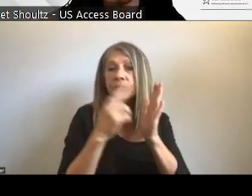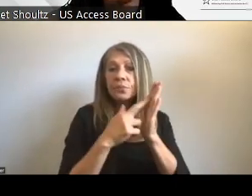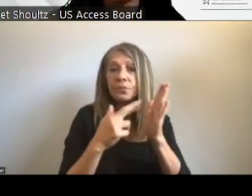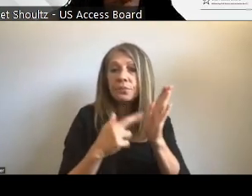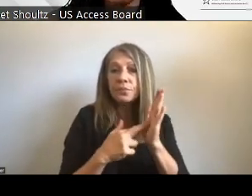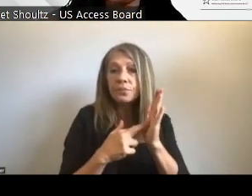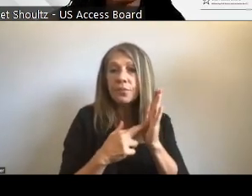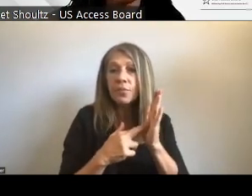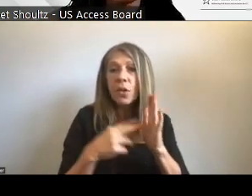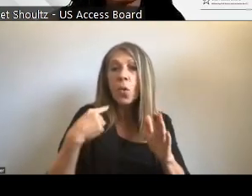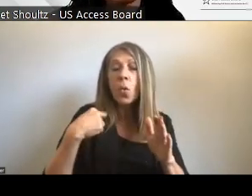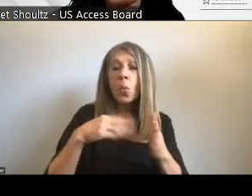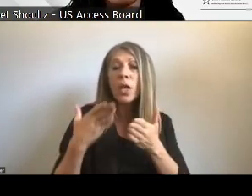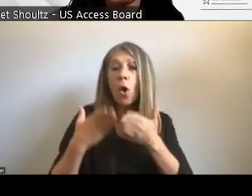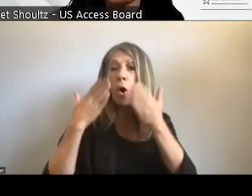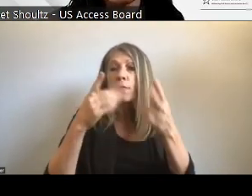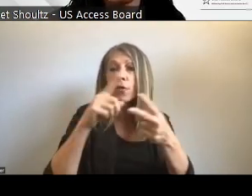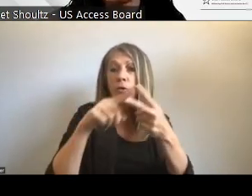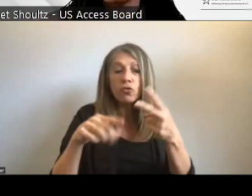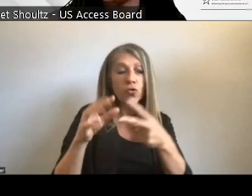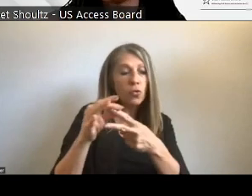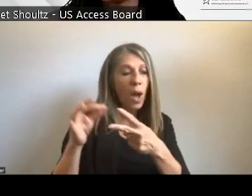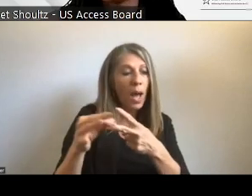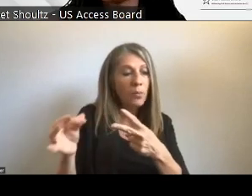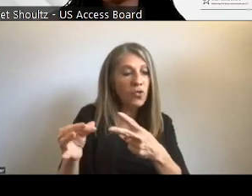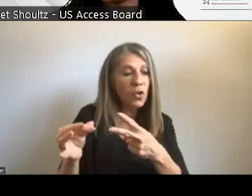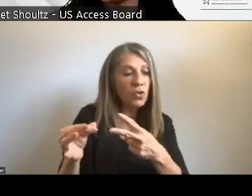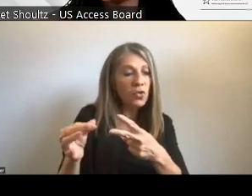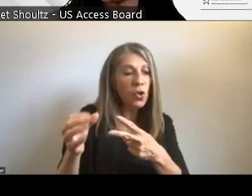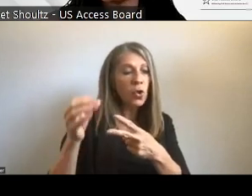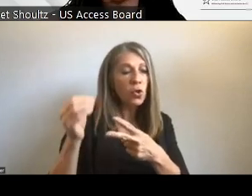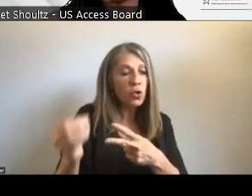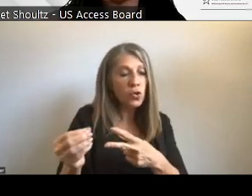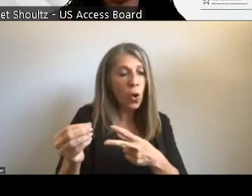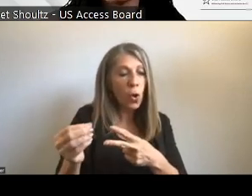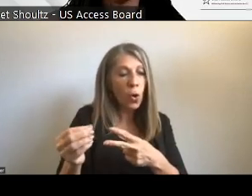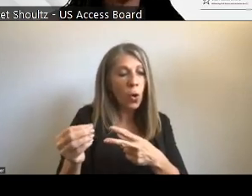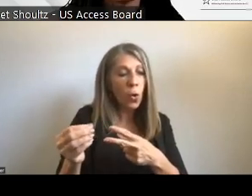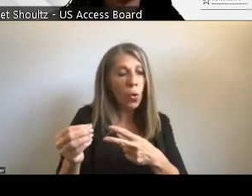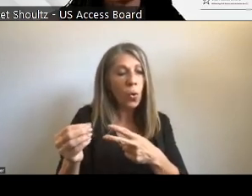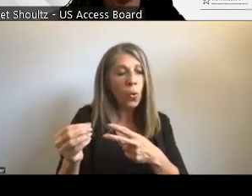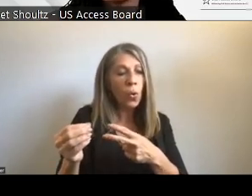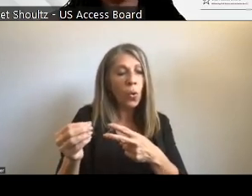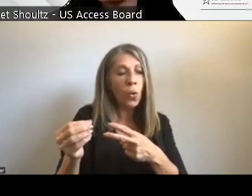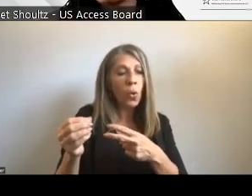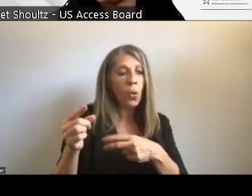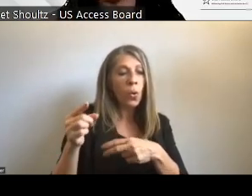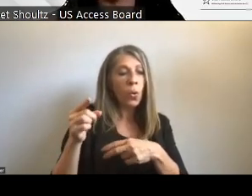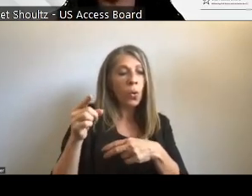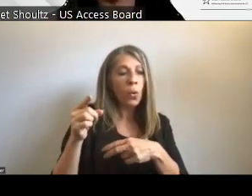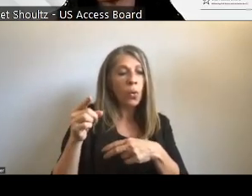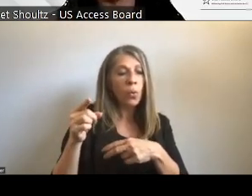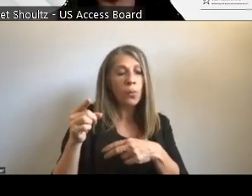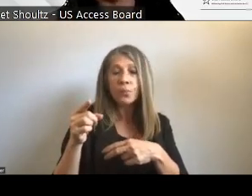we've offered those two options, so you don't need to separate by landscaping and provide